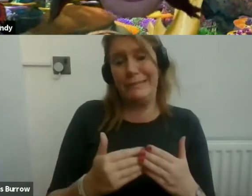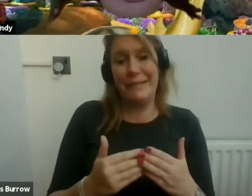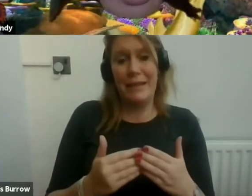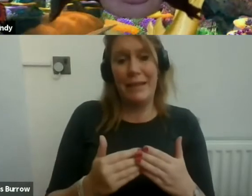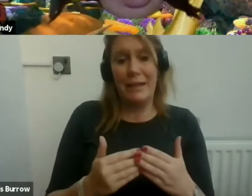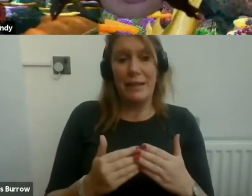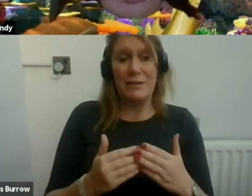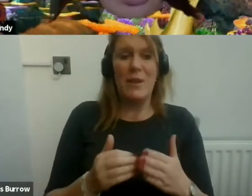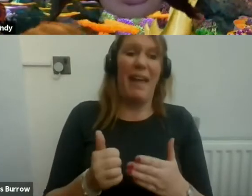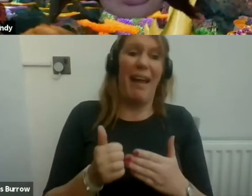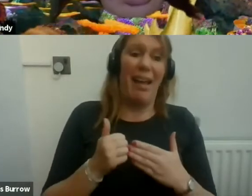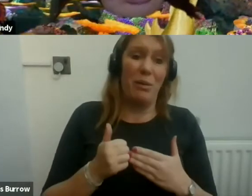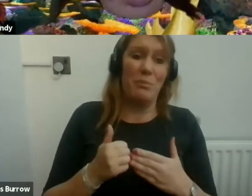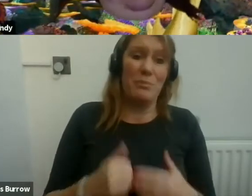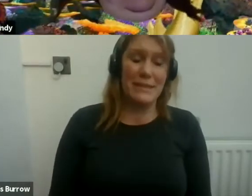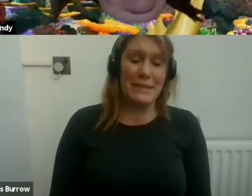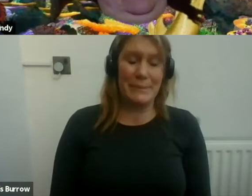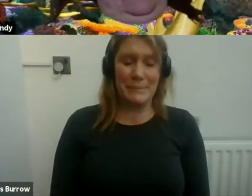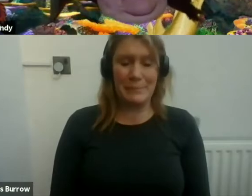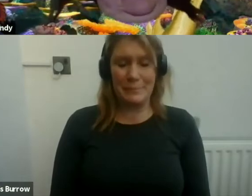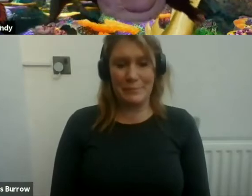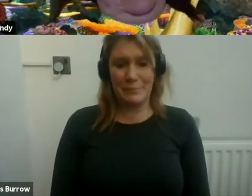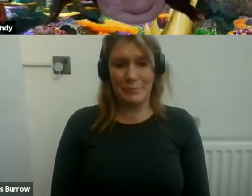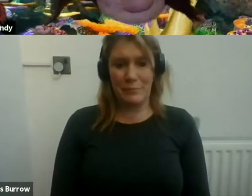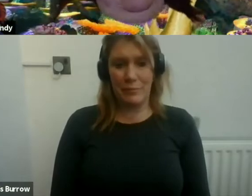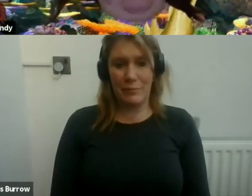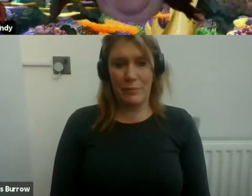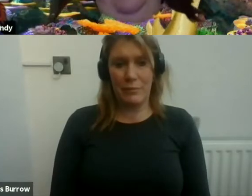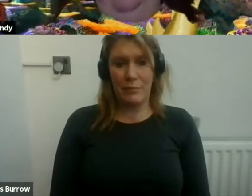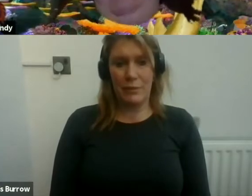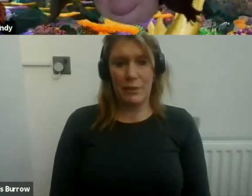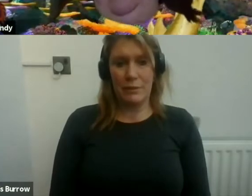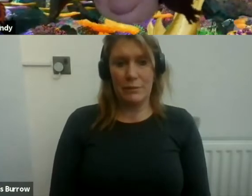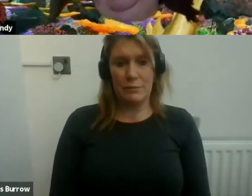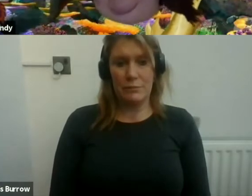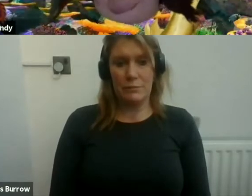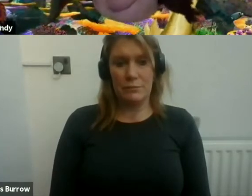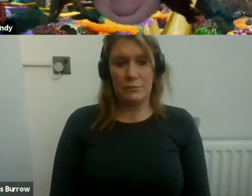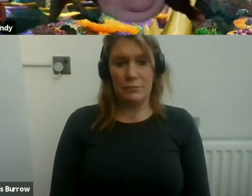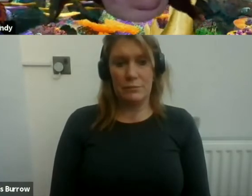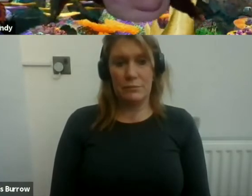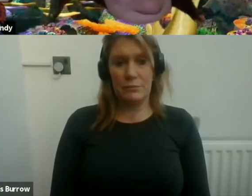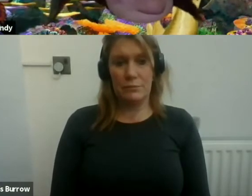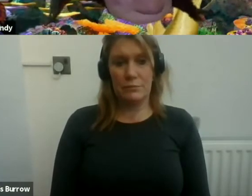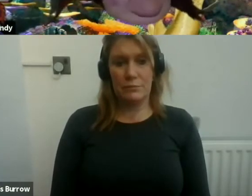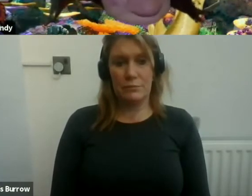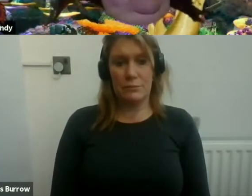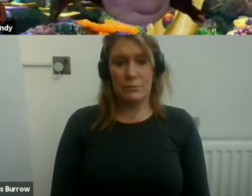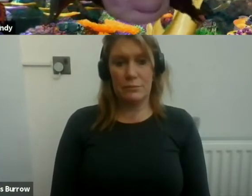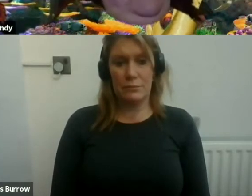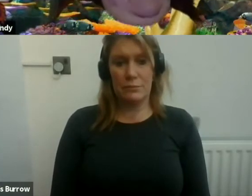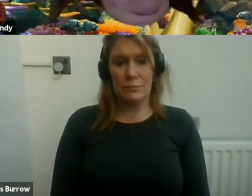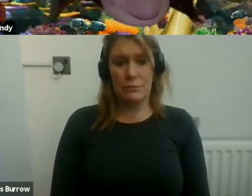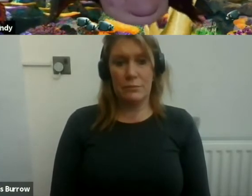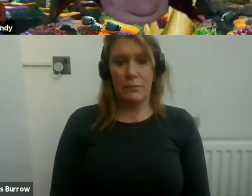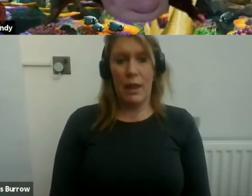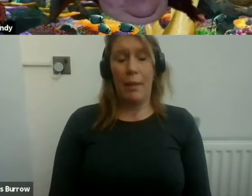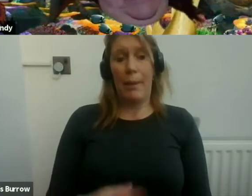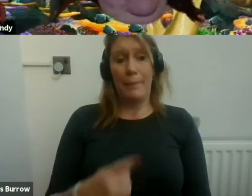is something you can bring to bear. But I don't have a lot of experience of